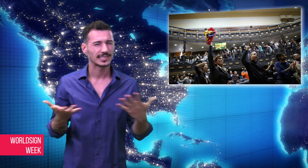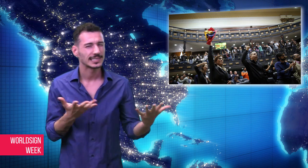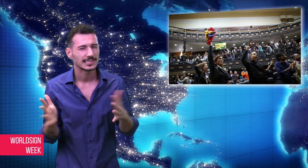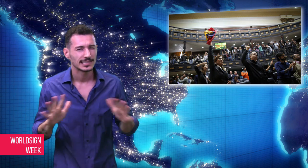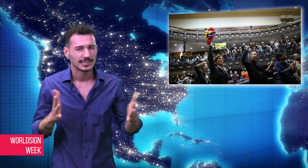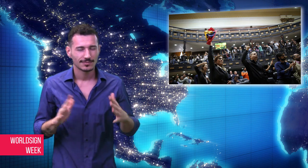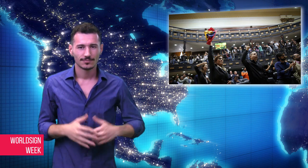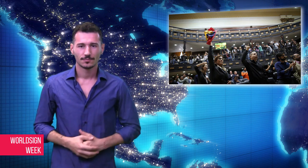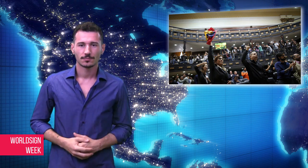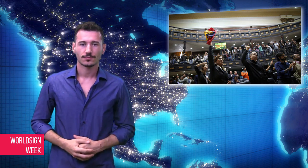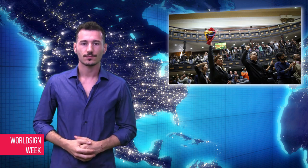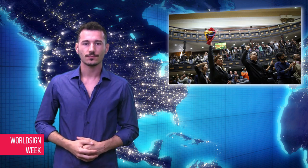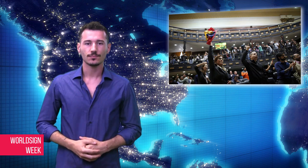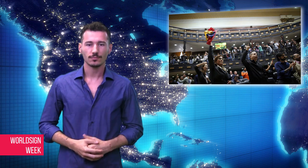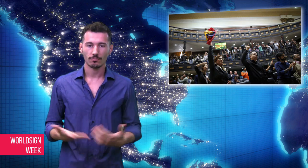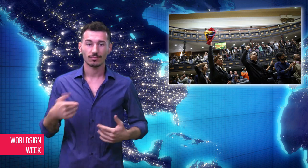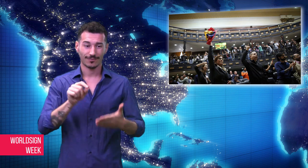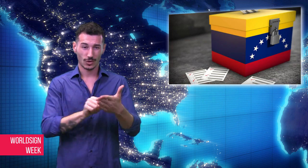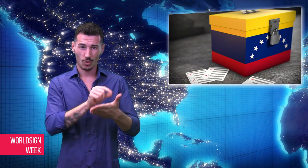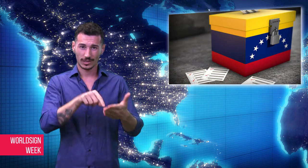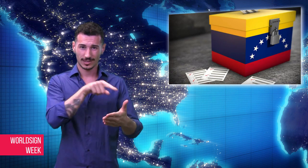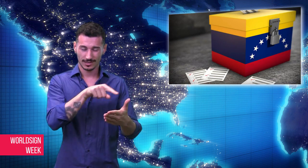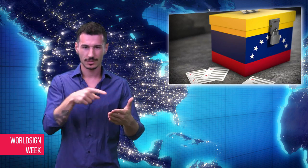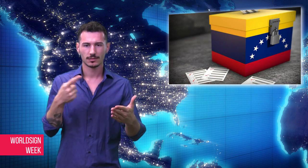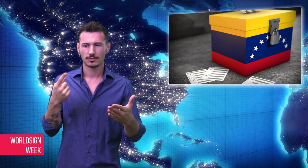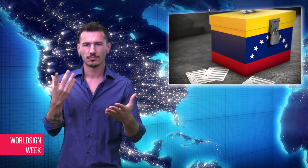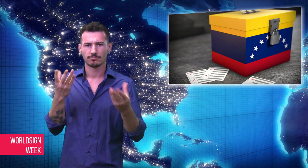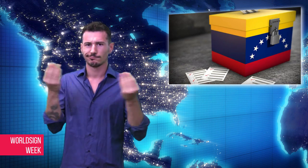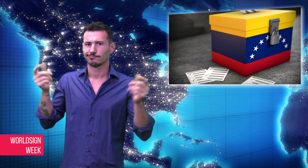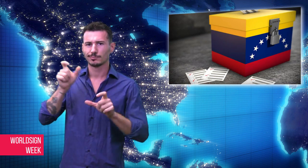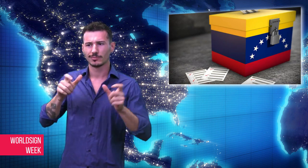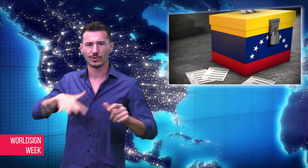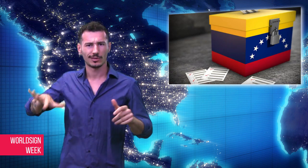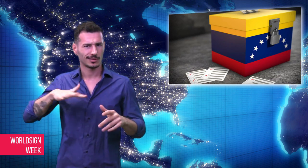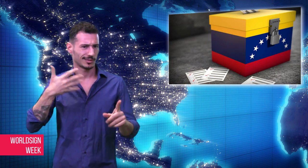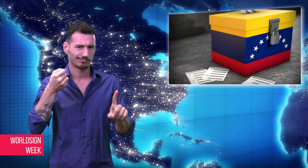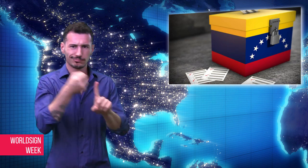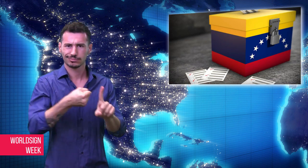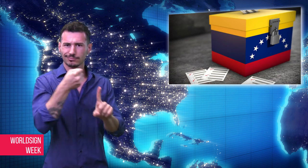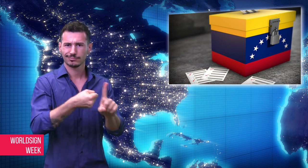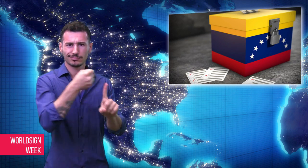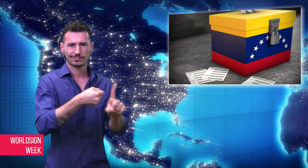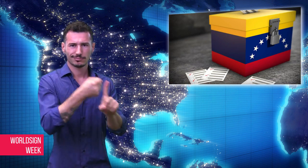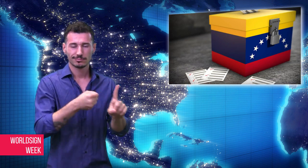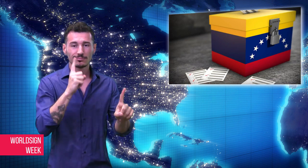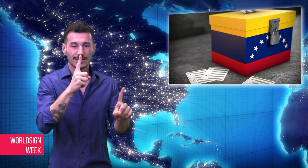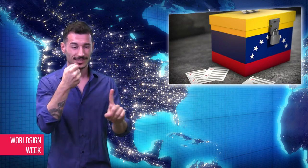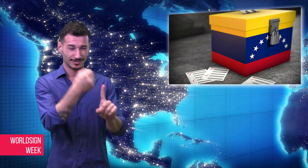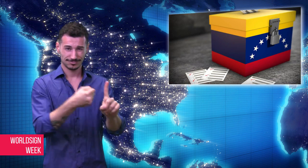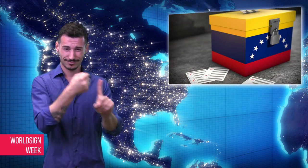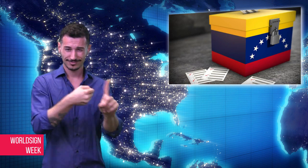died so far in protests against the